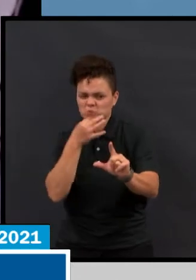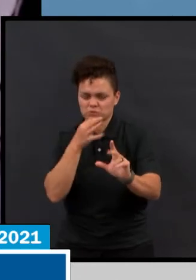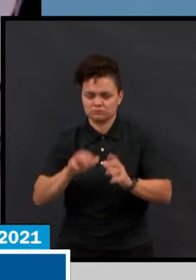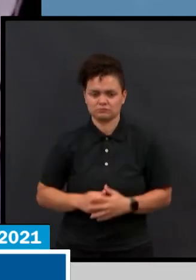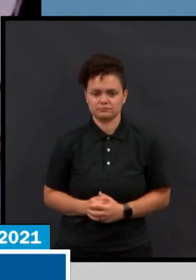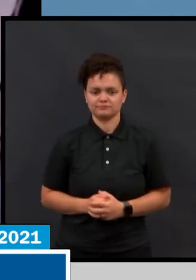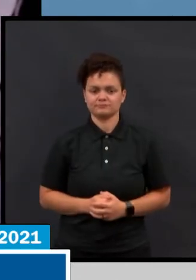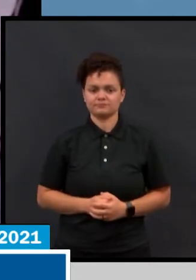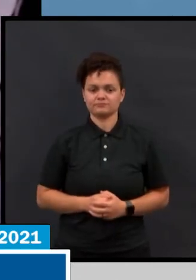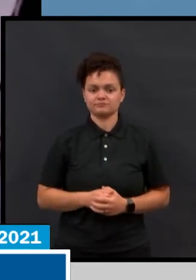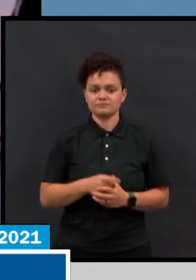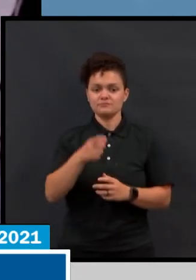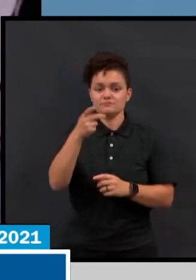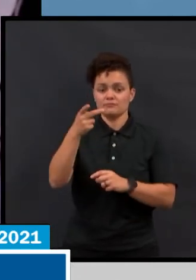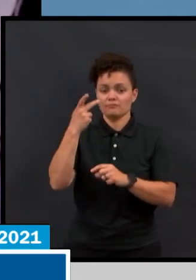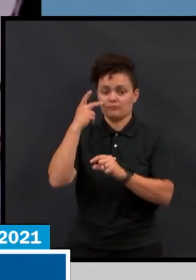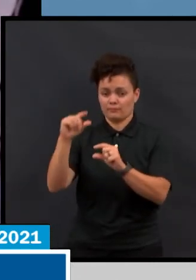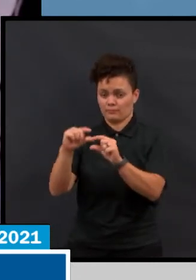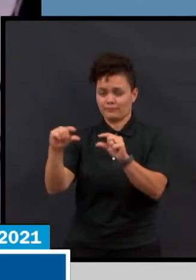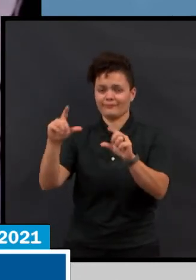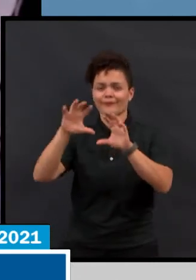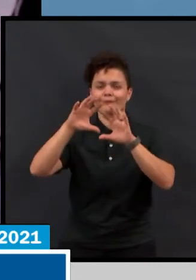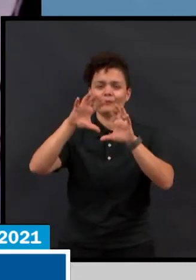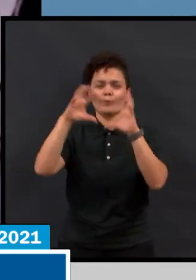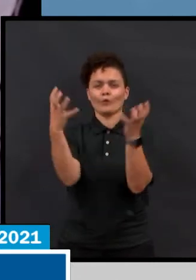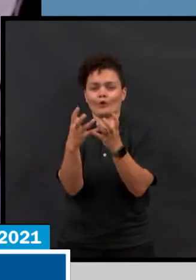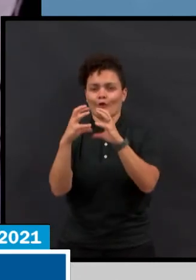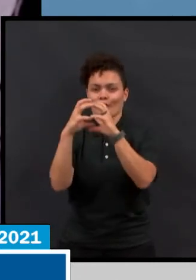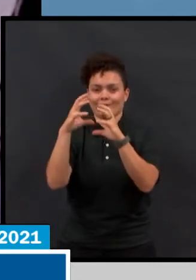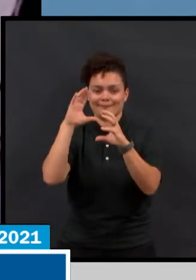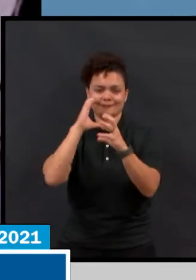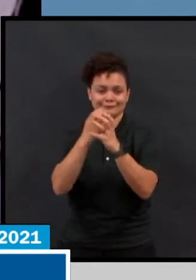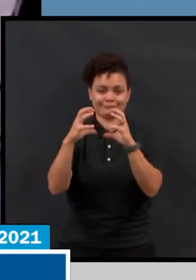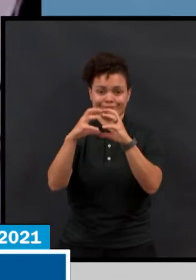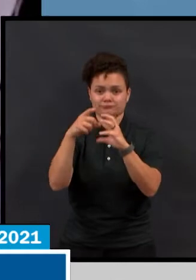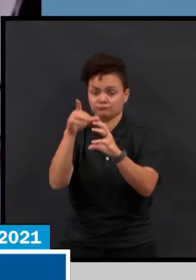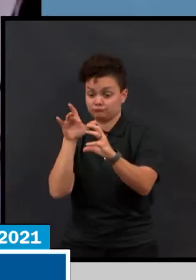that would be you you picked the language of your choice and the only language requested for tonight